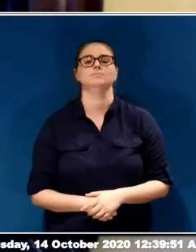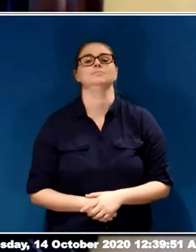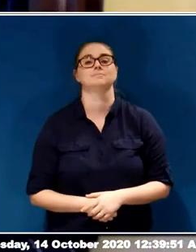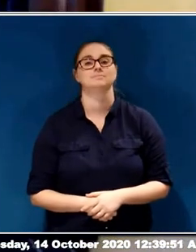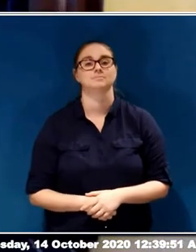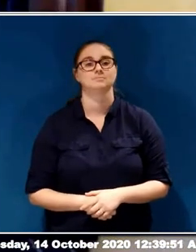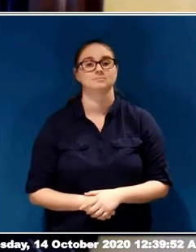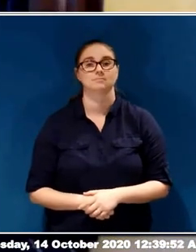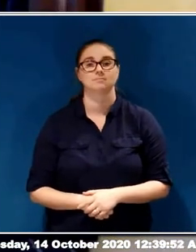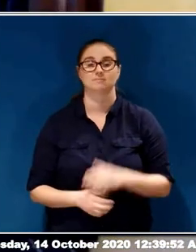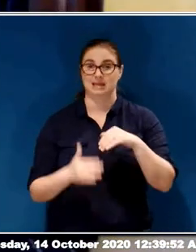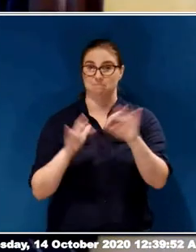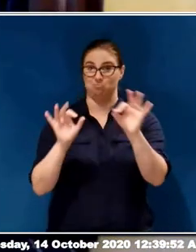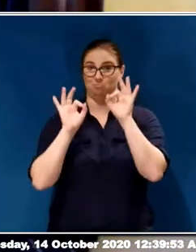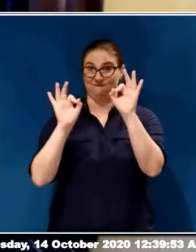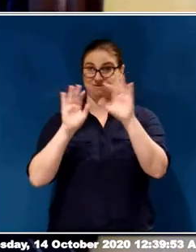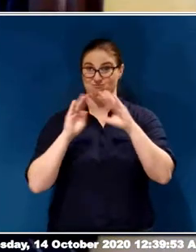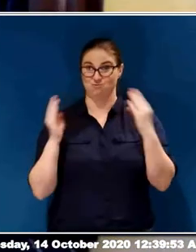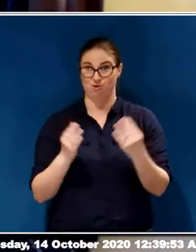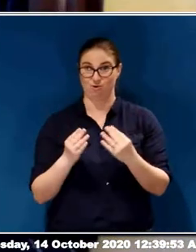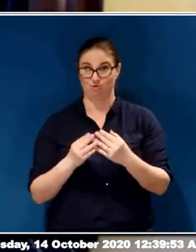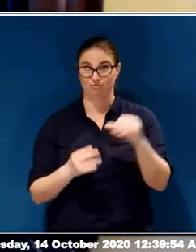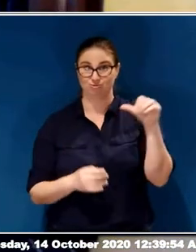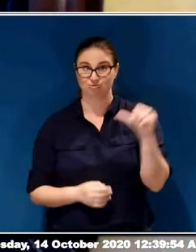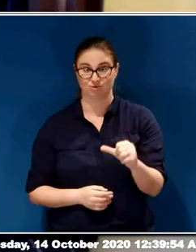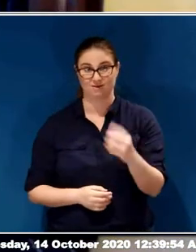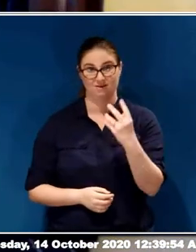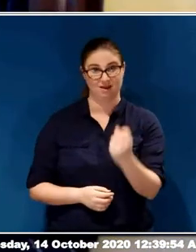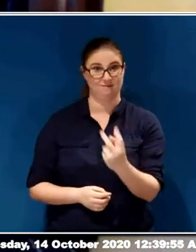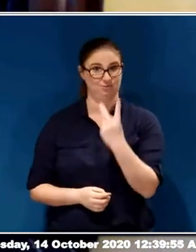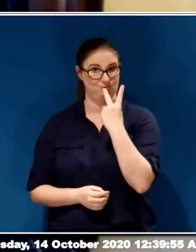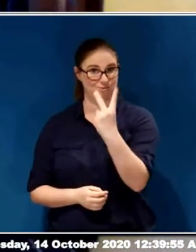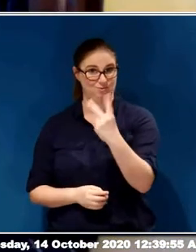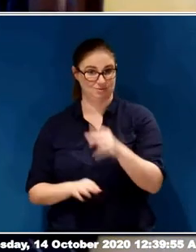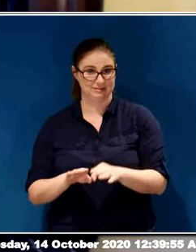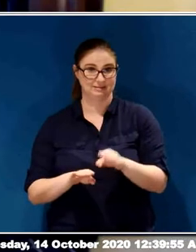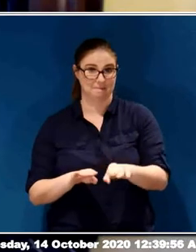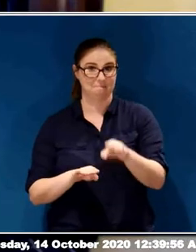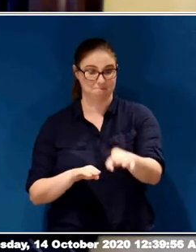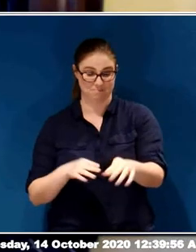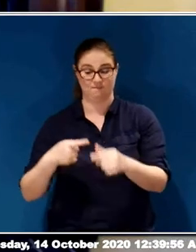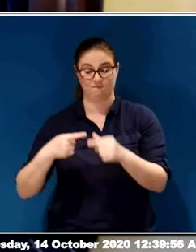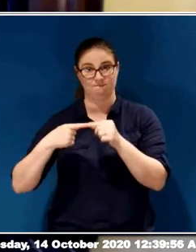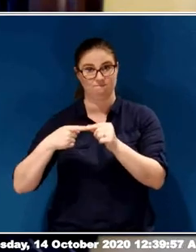planning and consultation process and an implementation process.